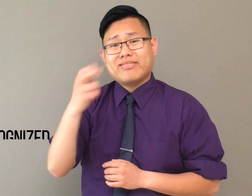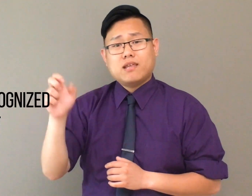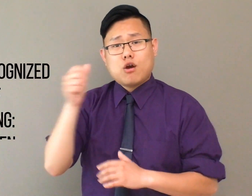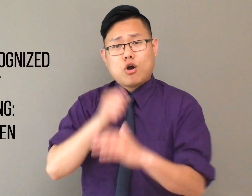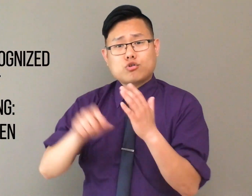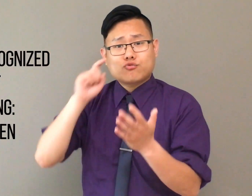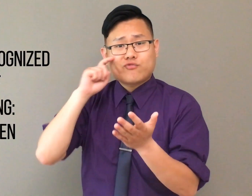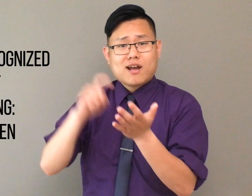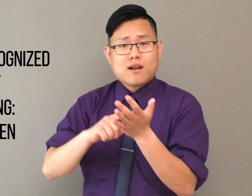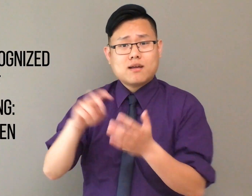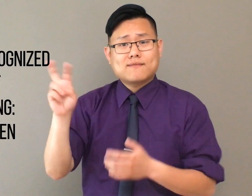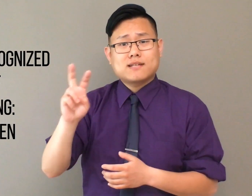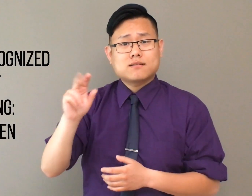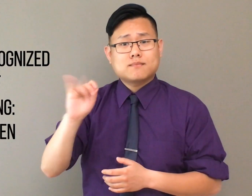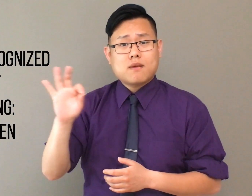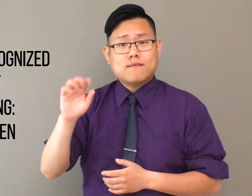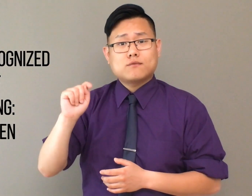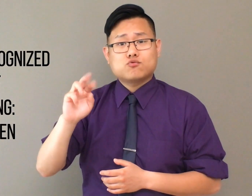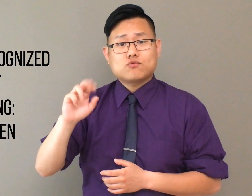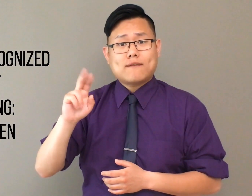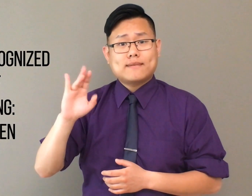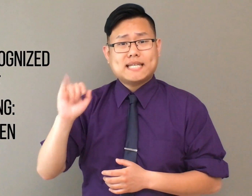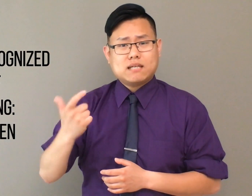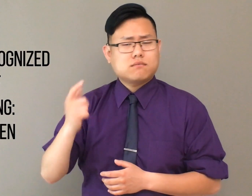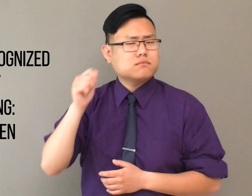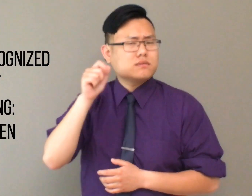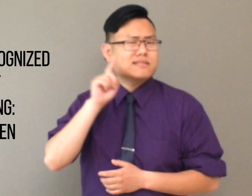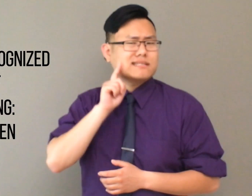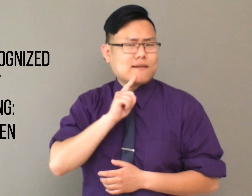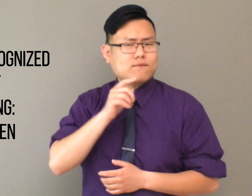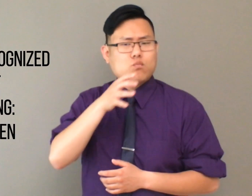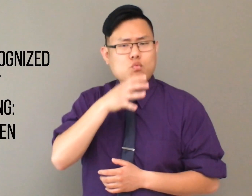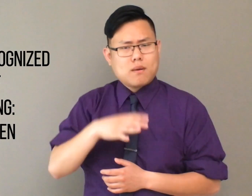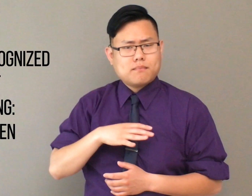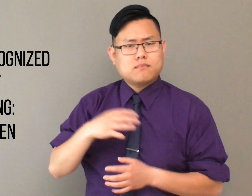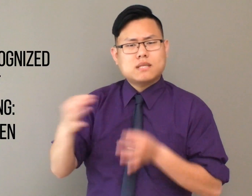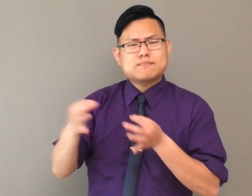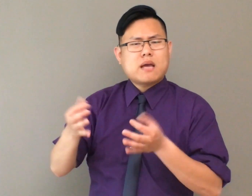she wrote called “The Underrecognized Victims of Trafficking: Deaf Women” in which she